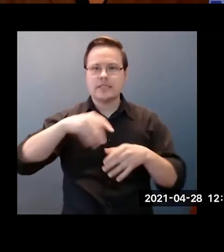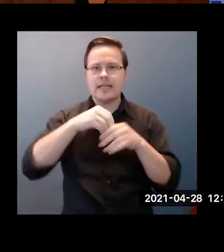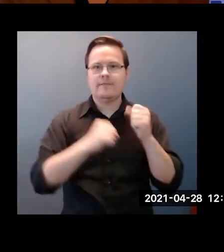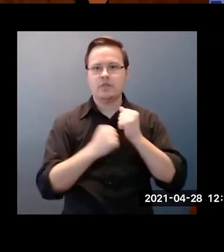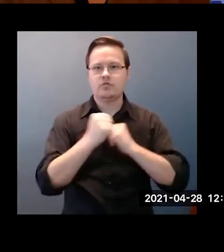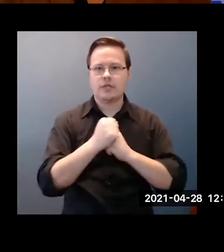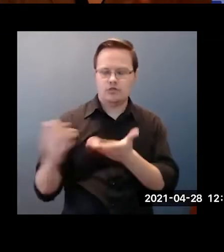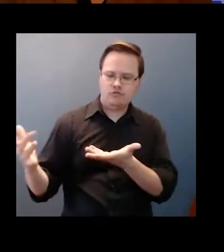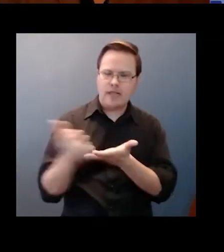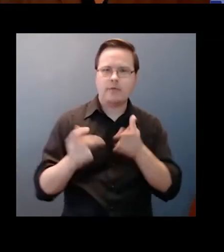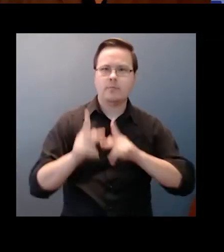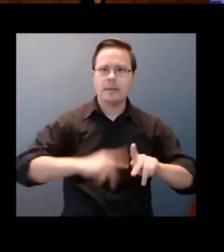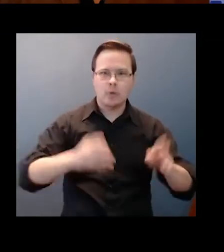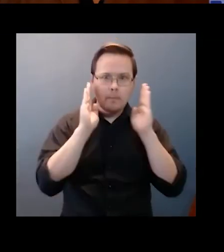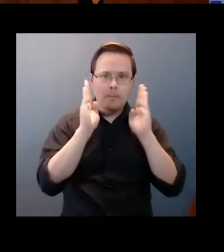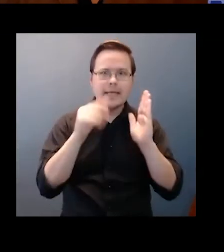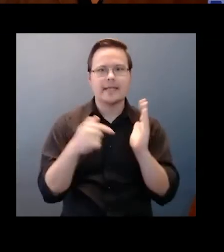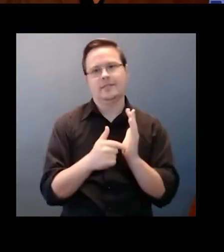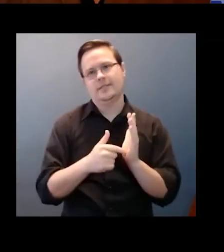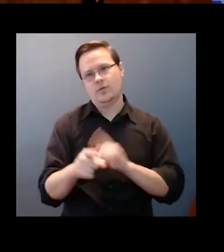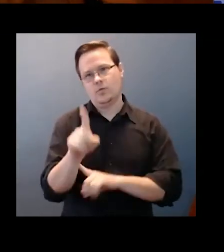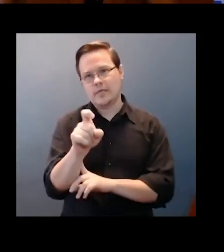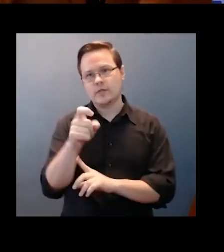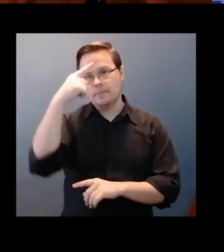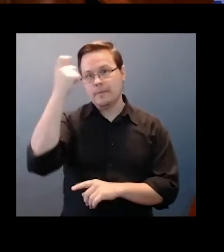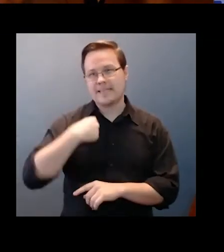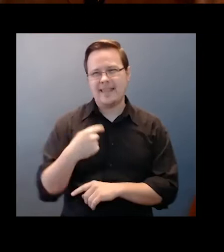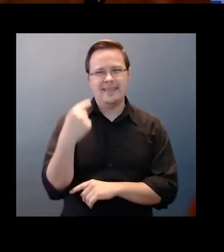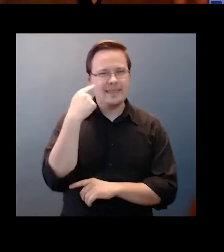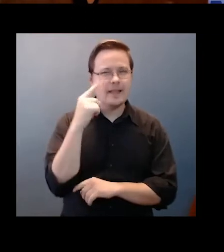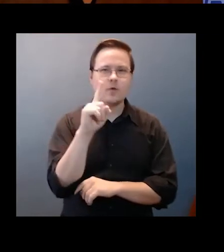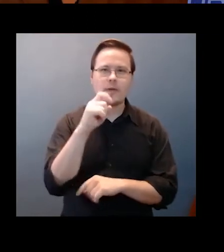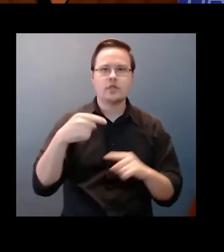this question because I think the question of infrastructure, as I'm going to argue in my,